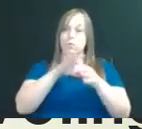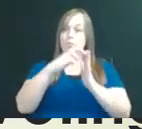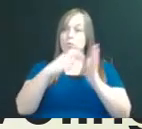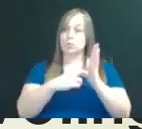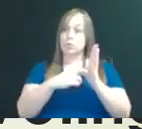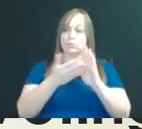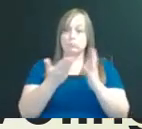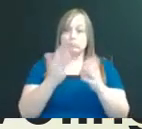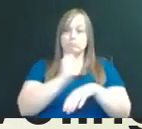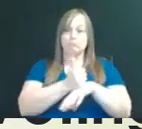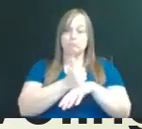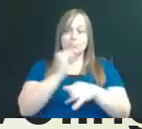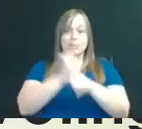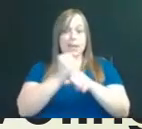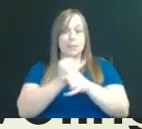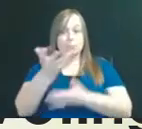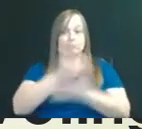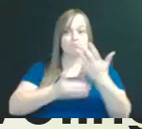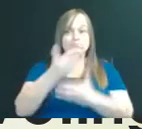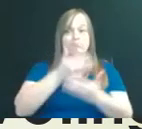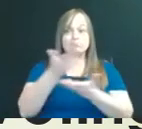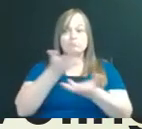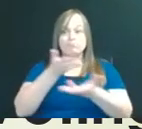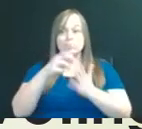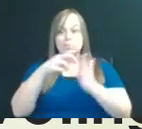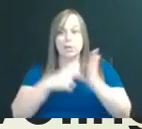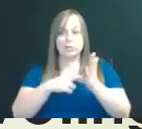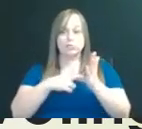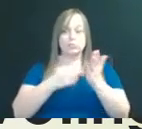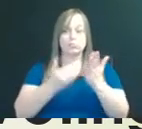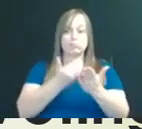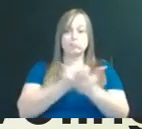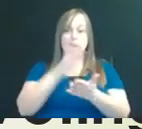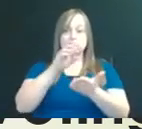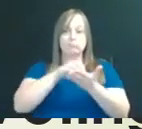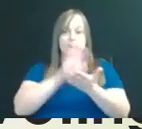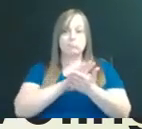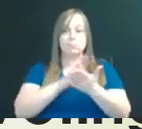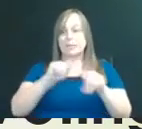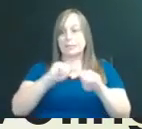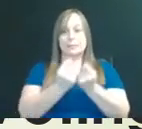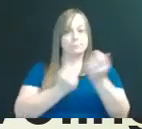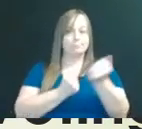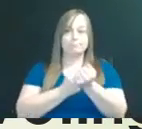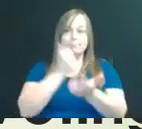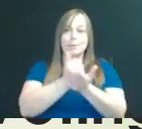on campus to get students engaged and registered to vote, our team is here to help with that.